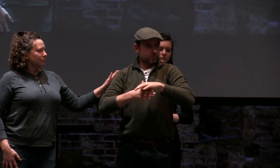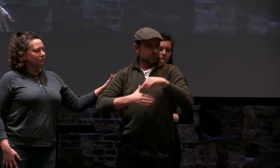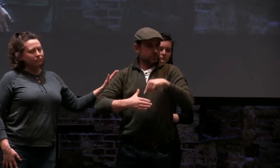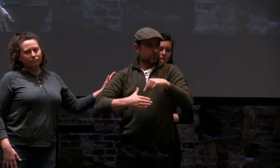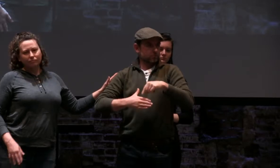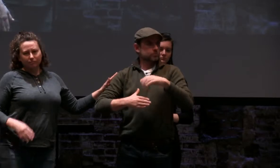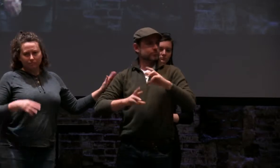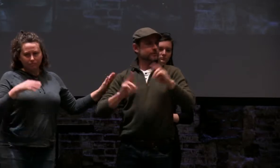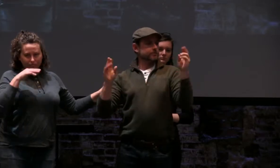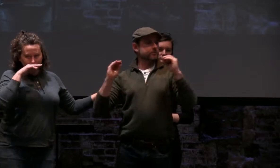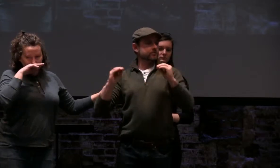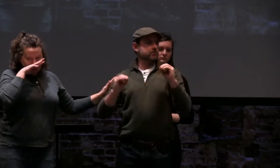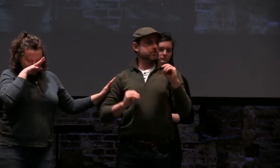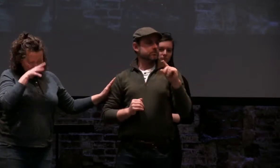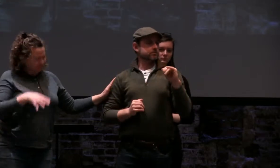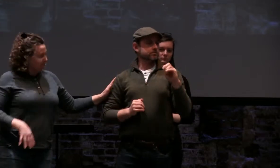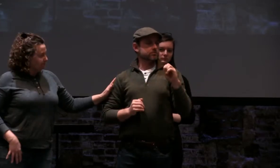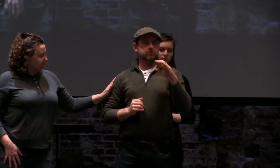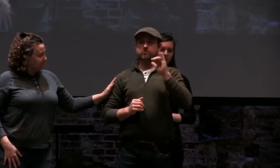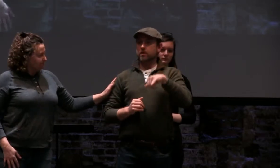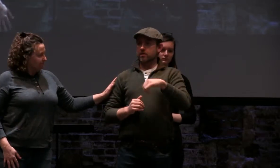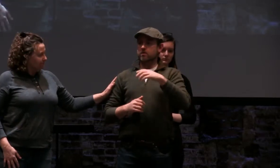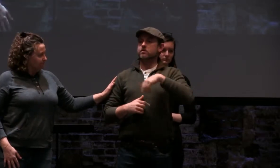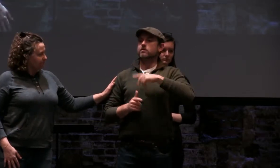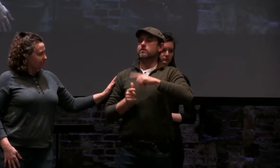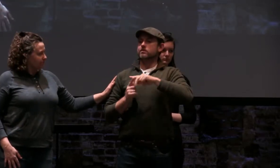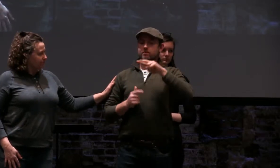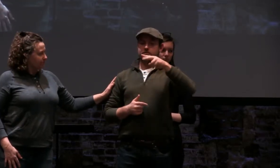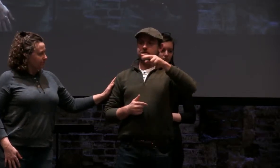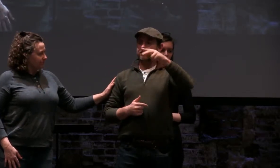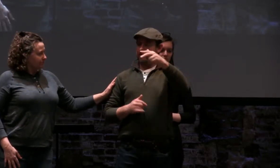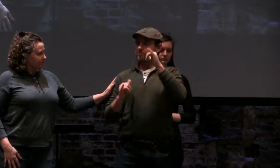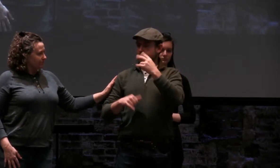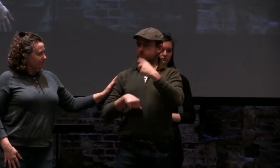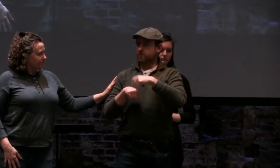creating content for the courses that would be offered,